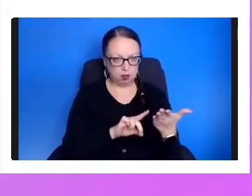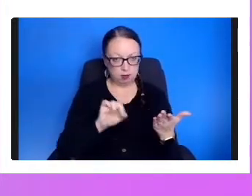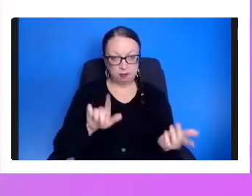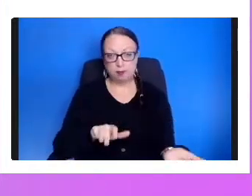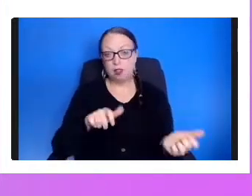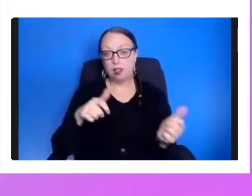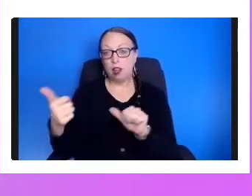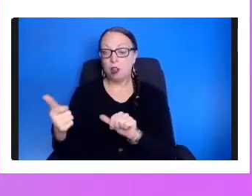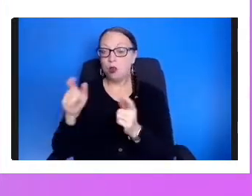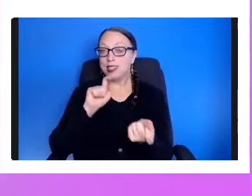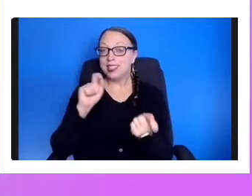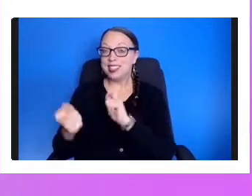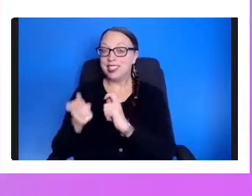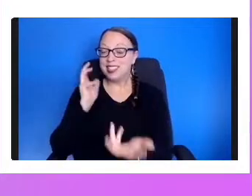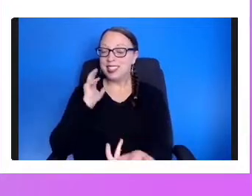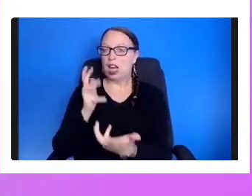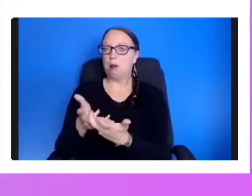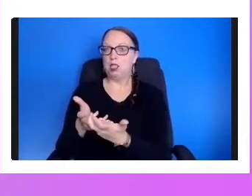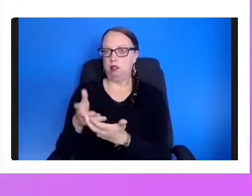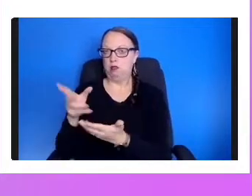which is creating options if you click through Tom